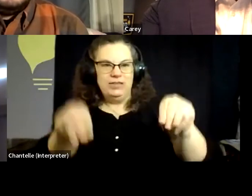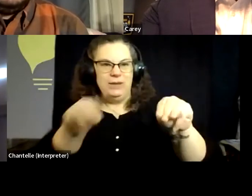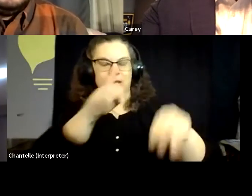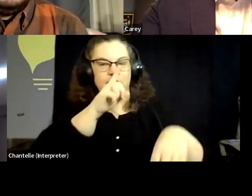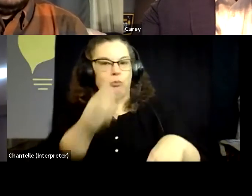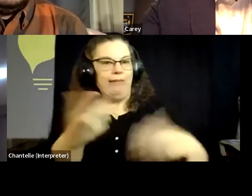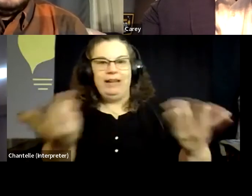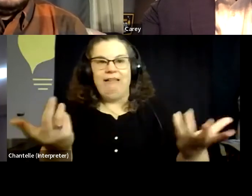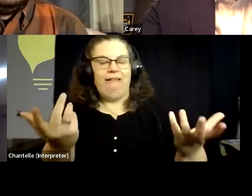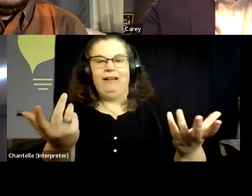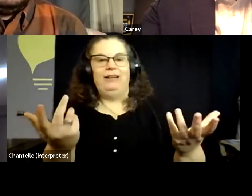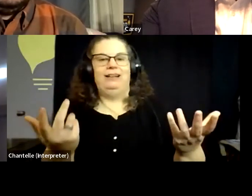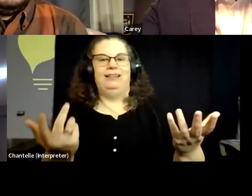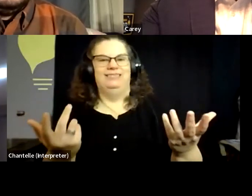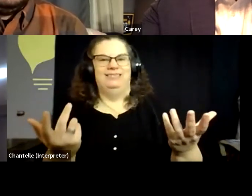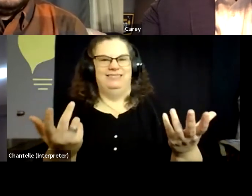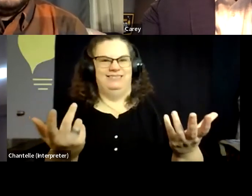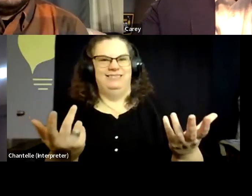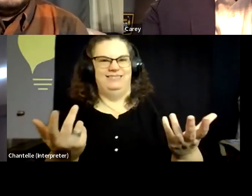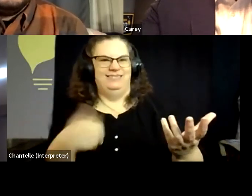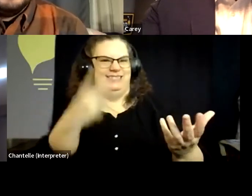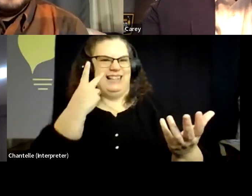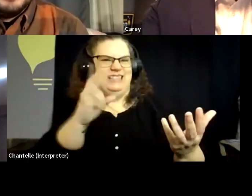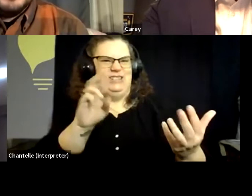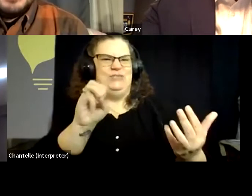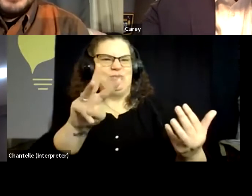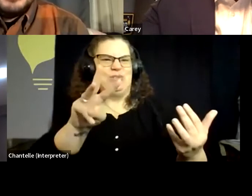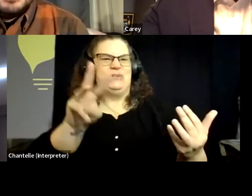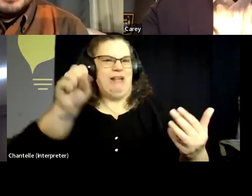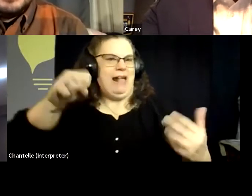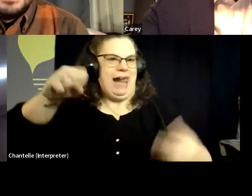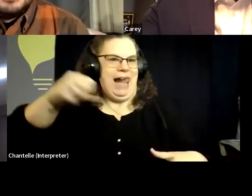a -- I see Drew shaking his head. He knows what this is. It is